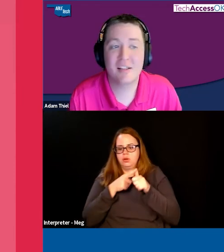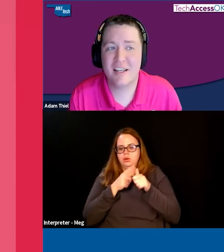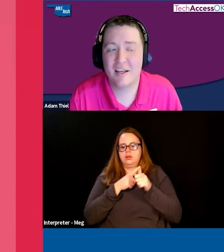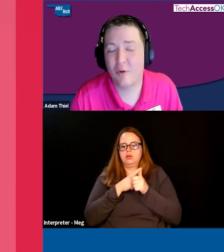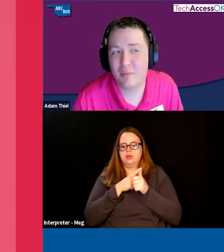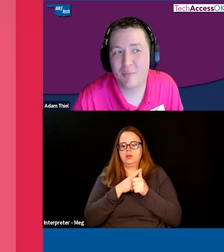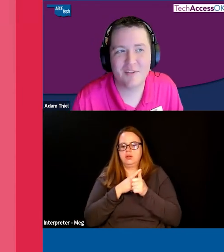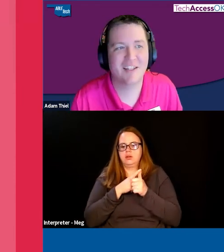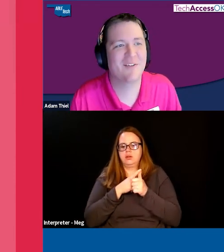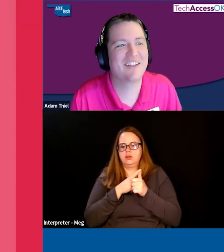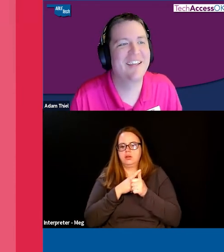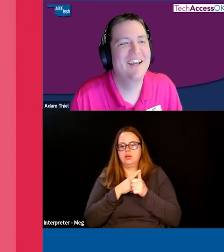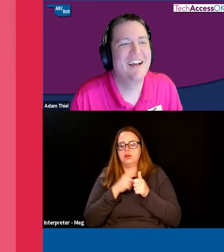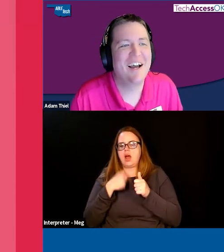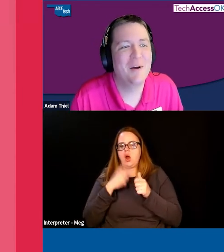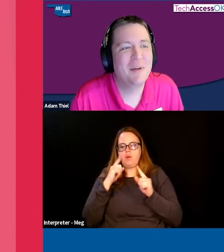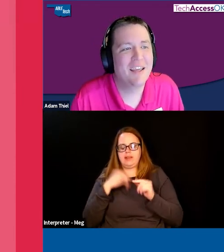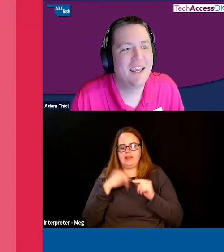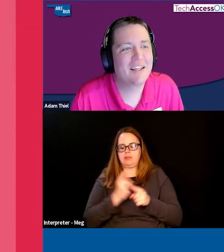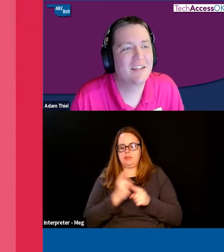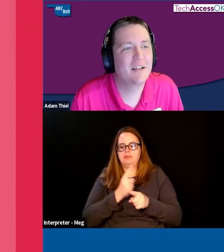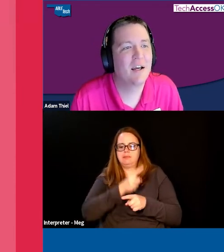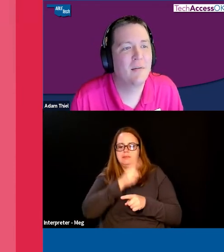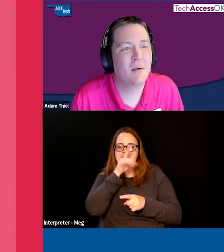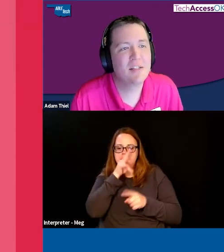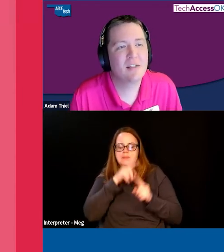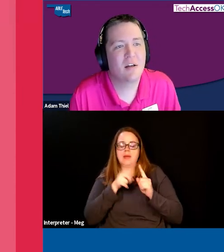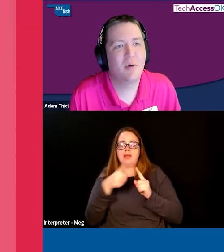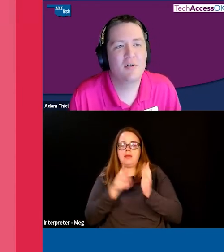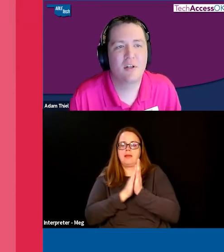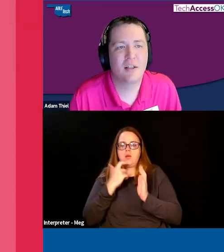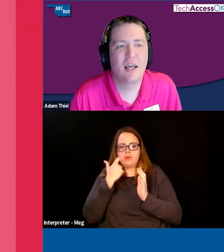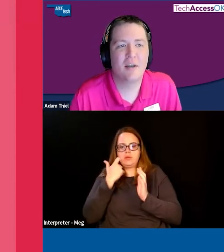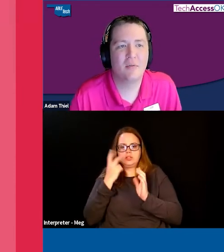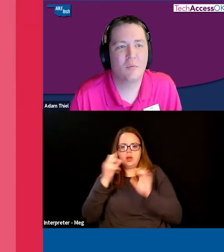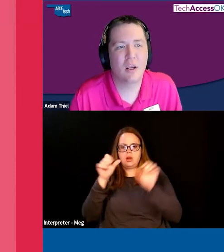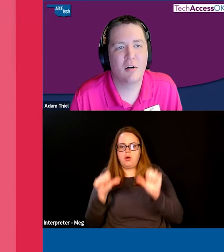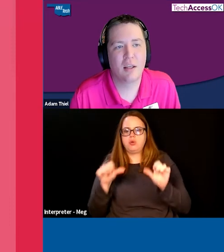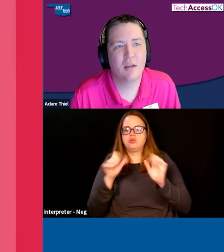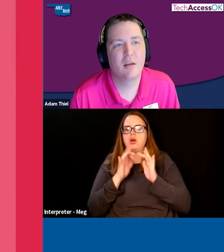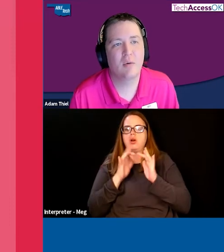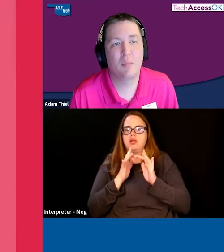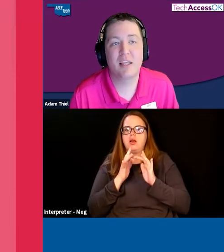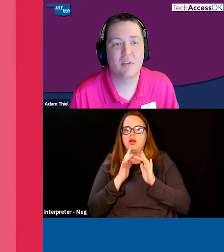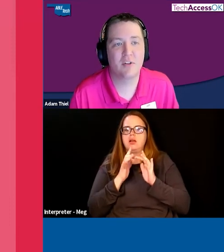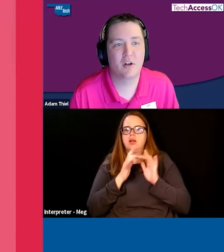I hope I'm pronouncing that correctly, but they ask, I recently saw post online regarding replacing the term